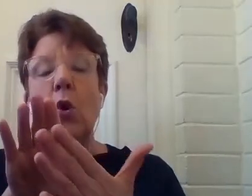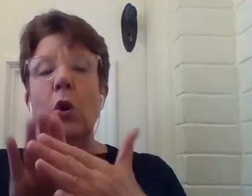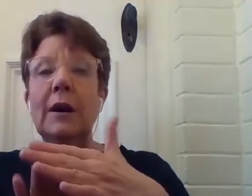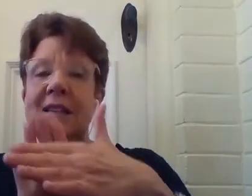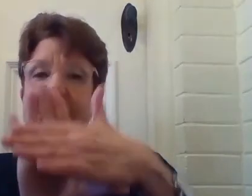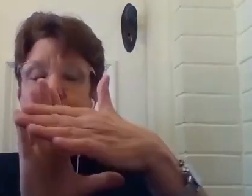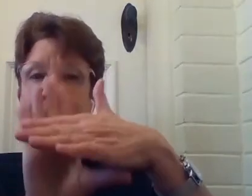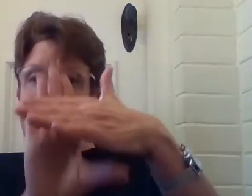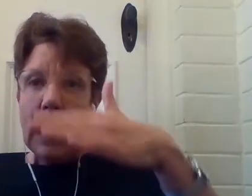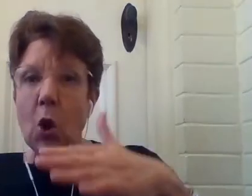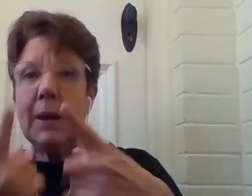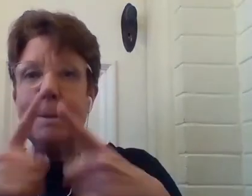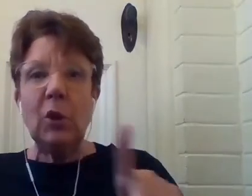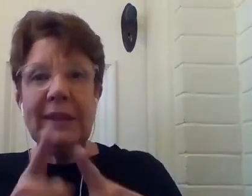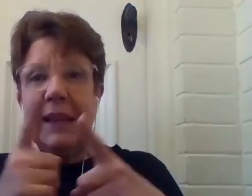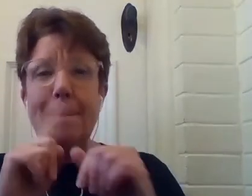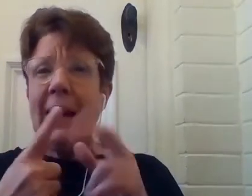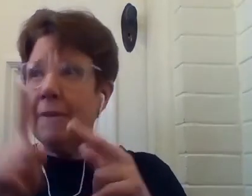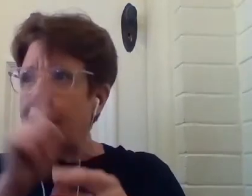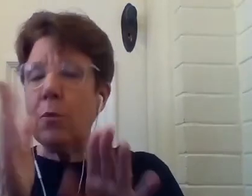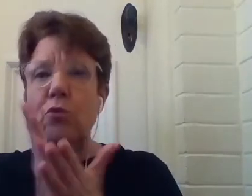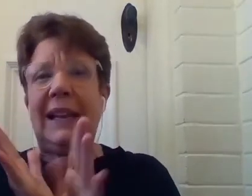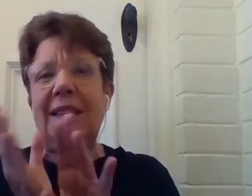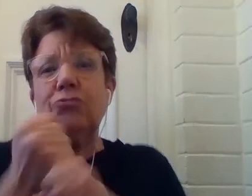people are really highly stressed we're not going to be necessarily